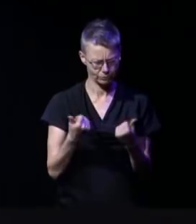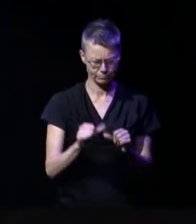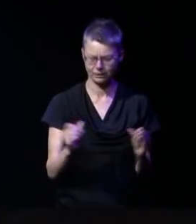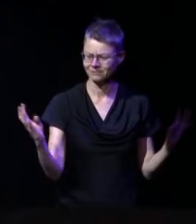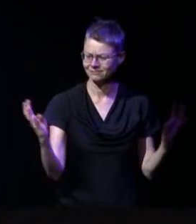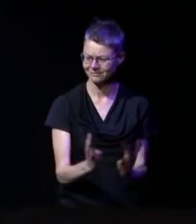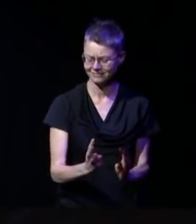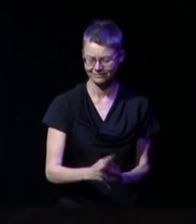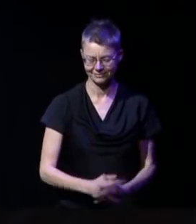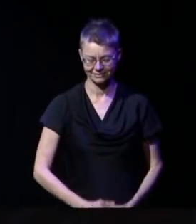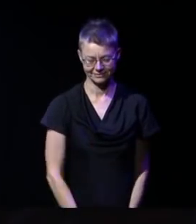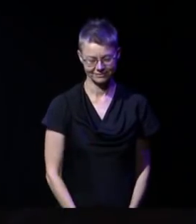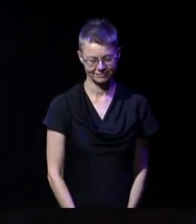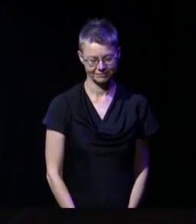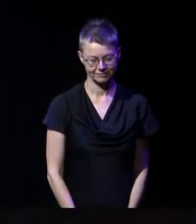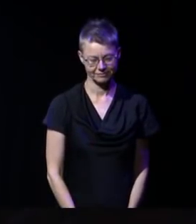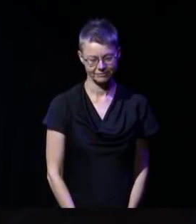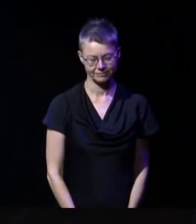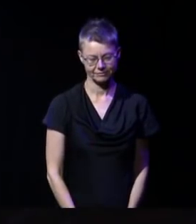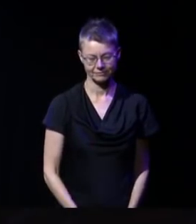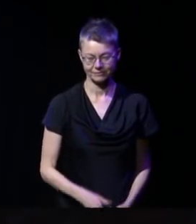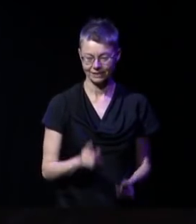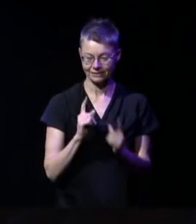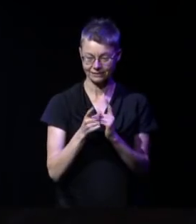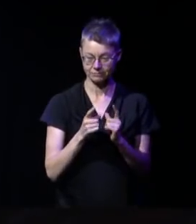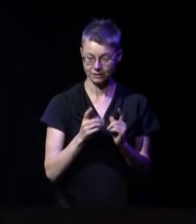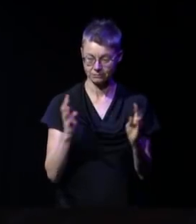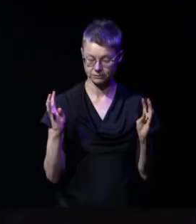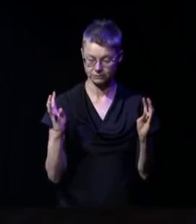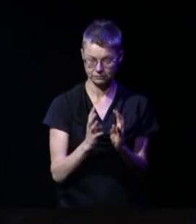and in which sometimes coming together is actually a frightening event.